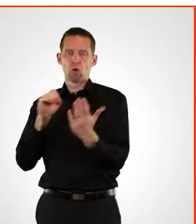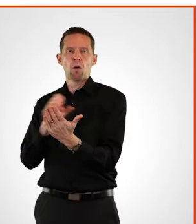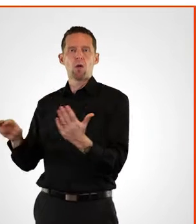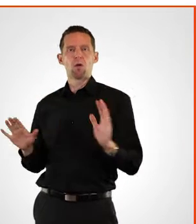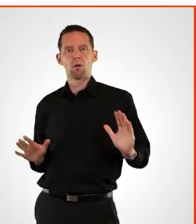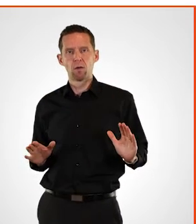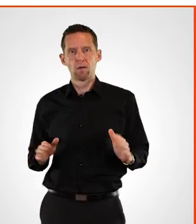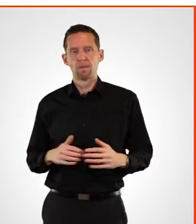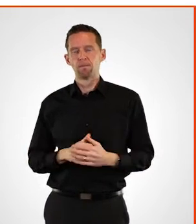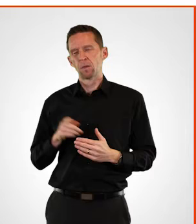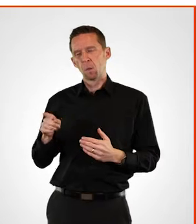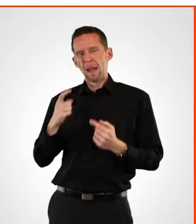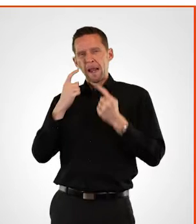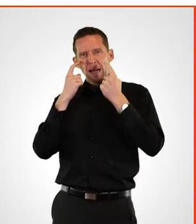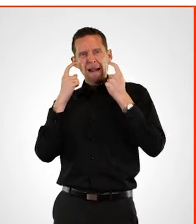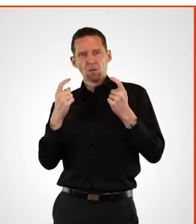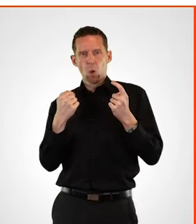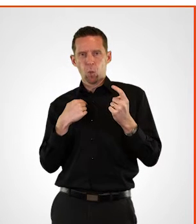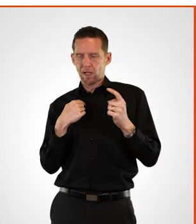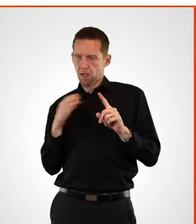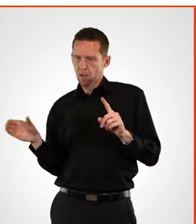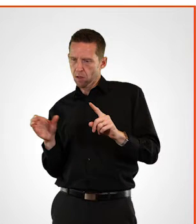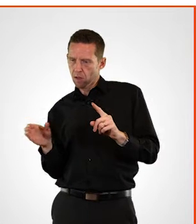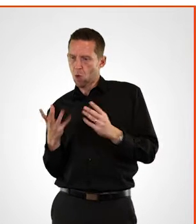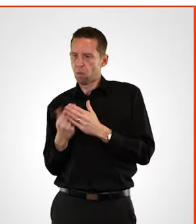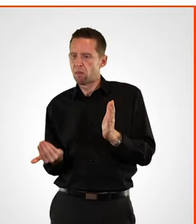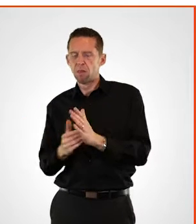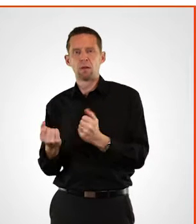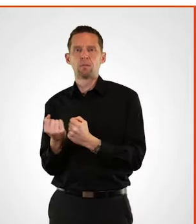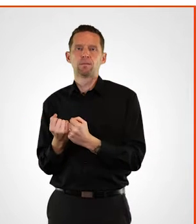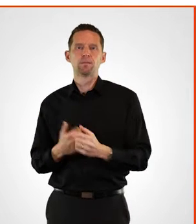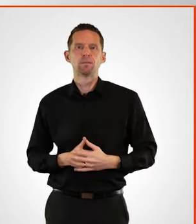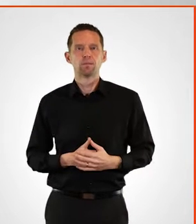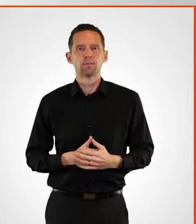And then we want it to be carefully introduced and with reinforcements.